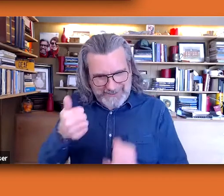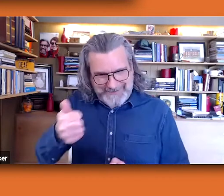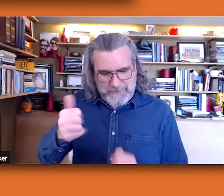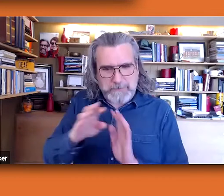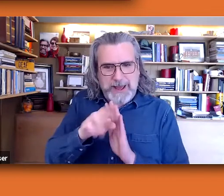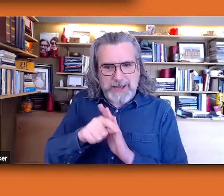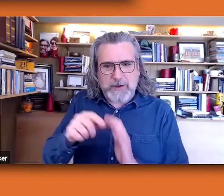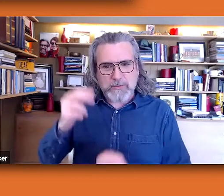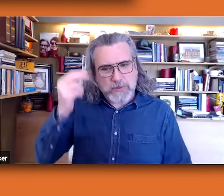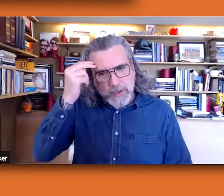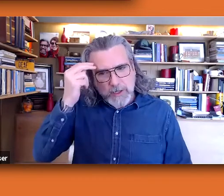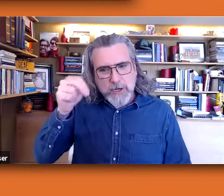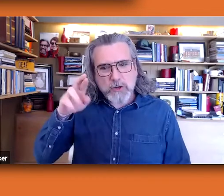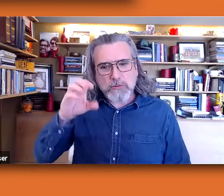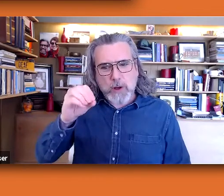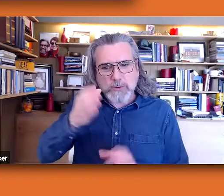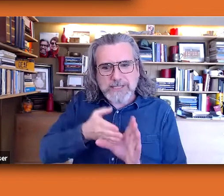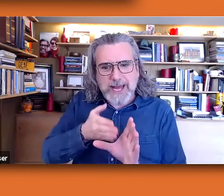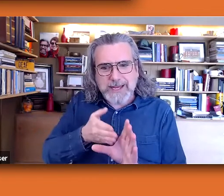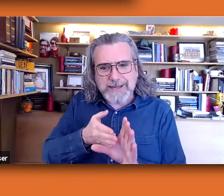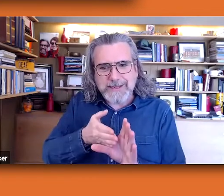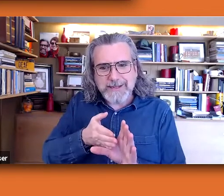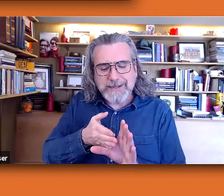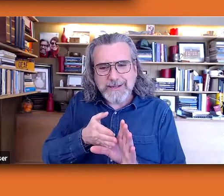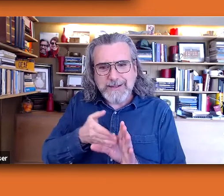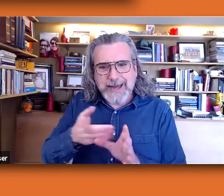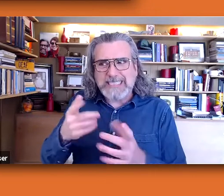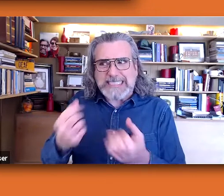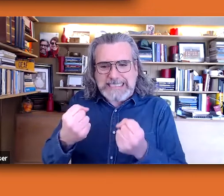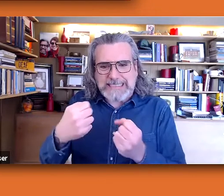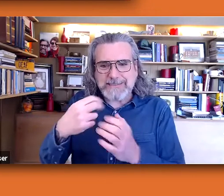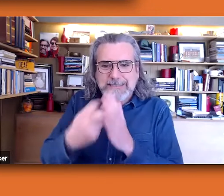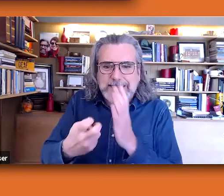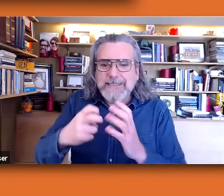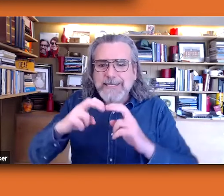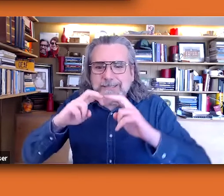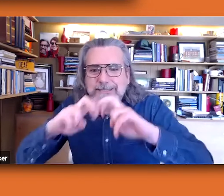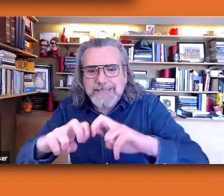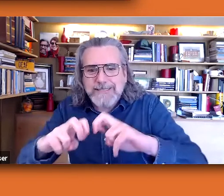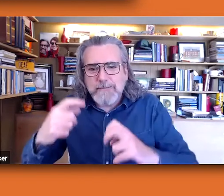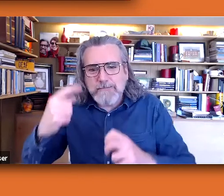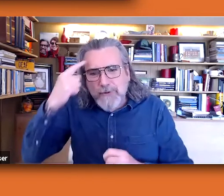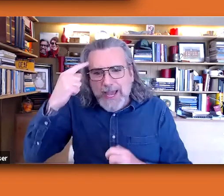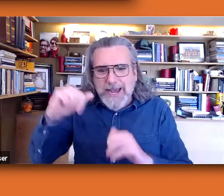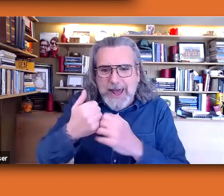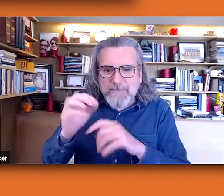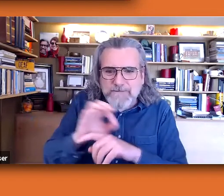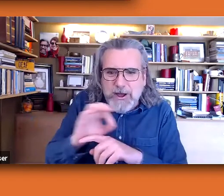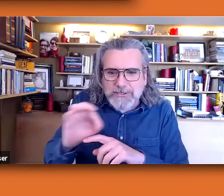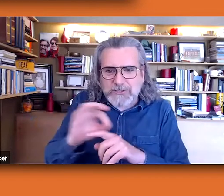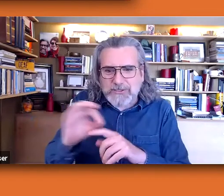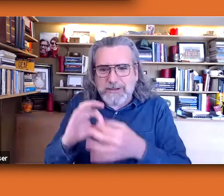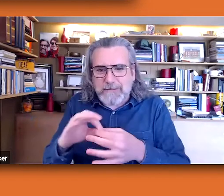during my PhD interview, because her background was in Educational Neuroscience. She was very interested in analyzing cognitive function